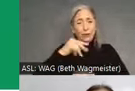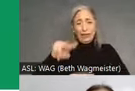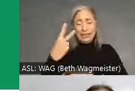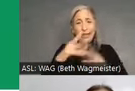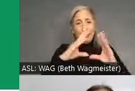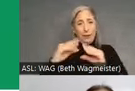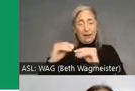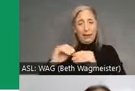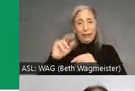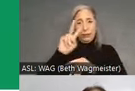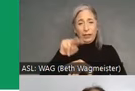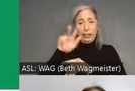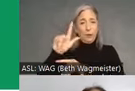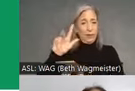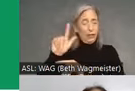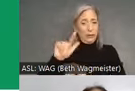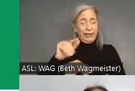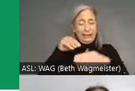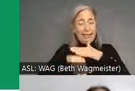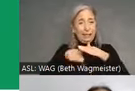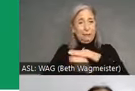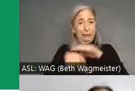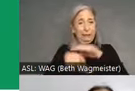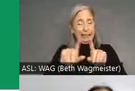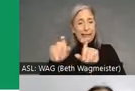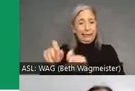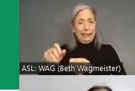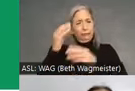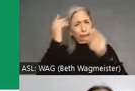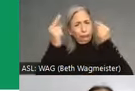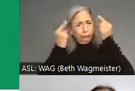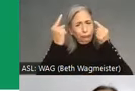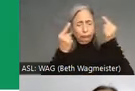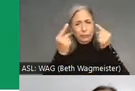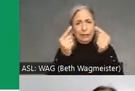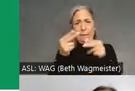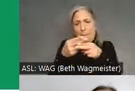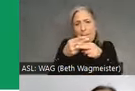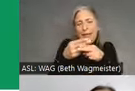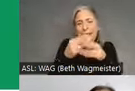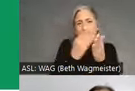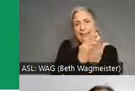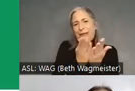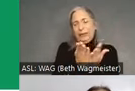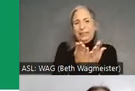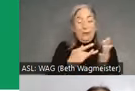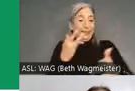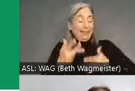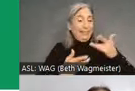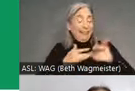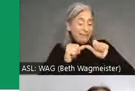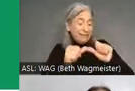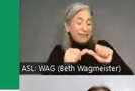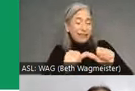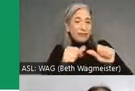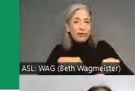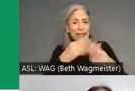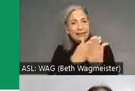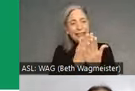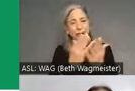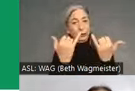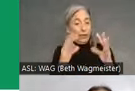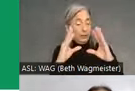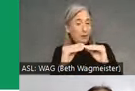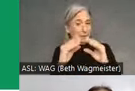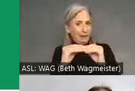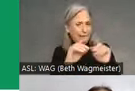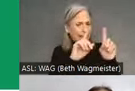of the 2023 accessibility testing considerations miniseries. Today we're testing for web and mobile